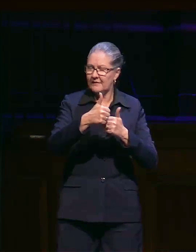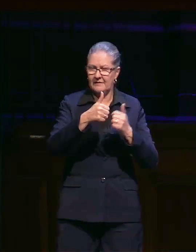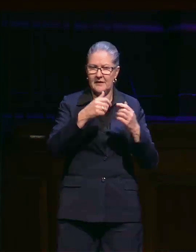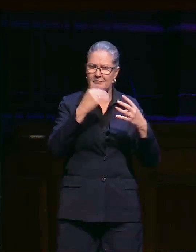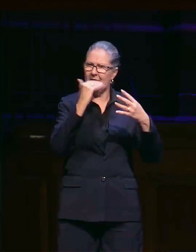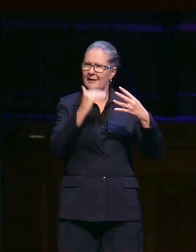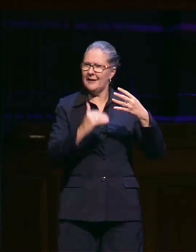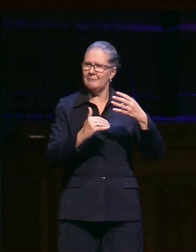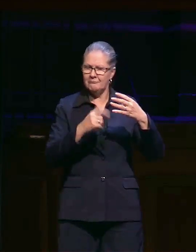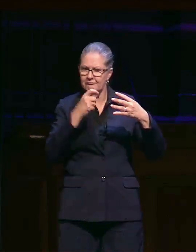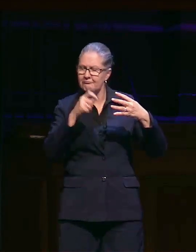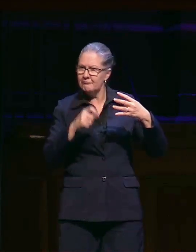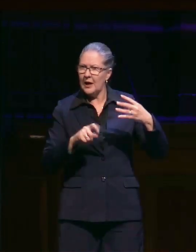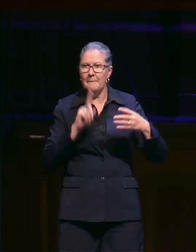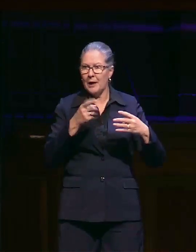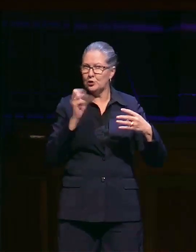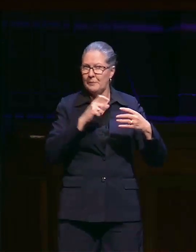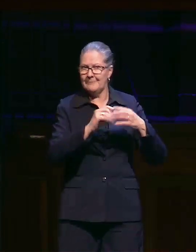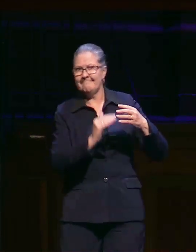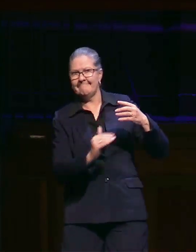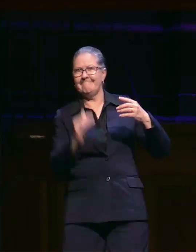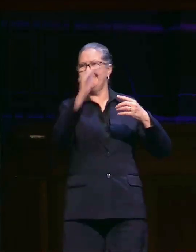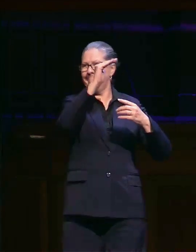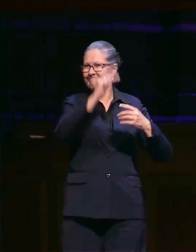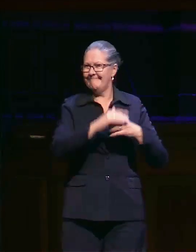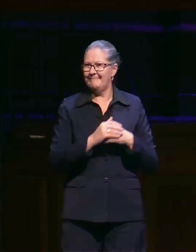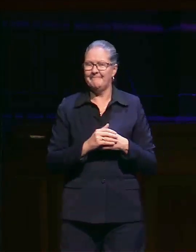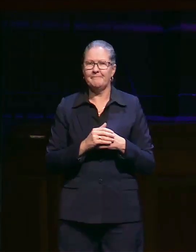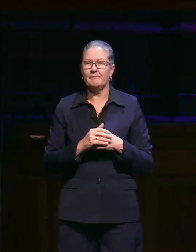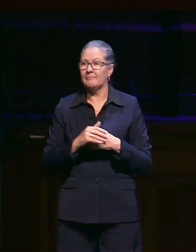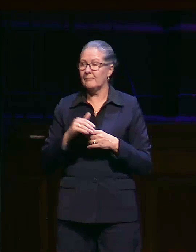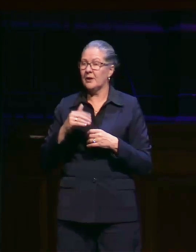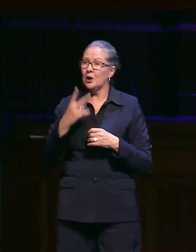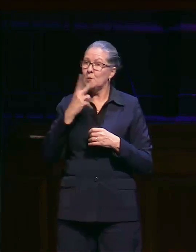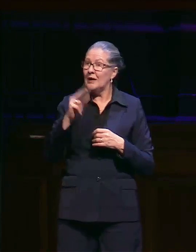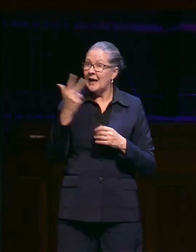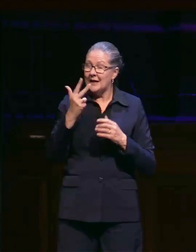publicized as it should be closer to home the 2018 Kiwis count survey